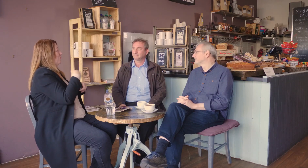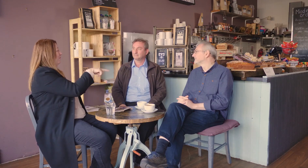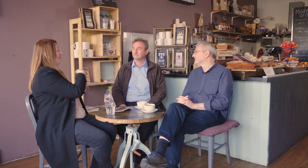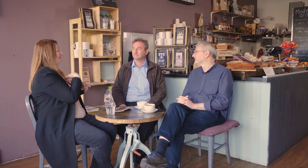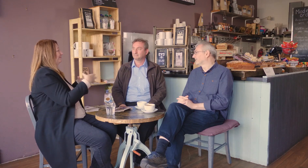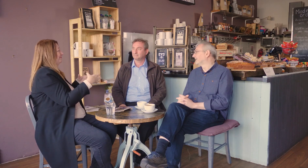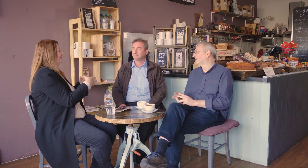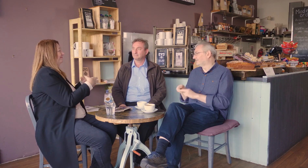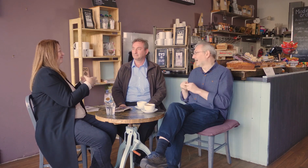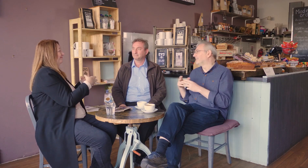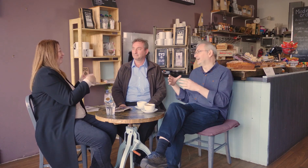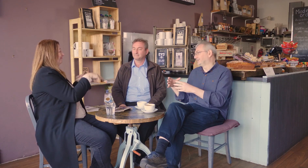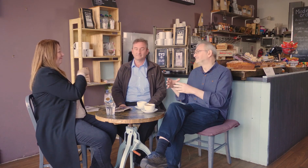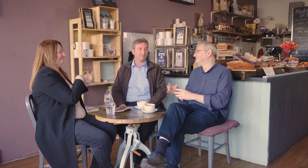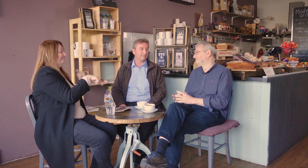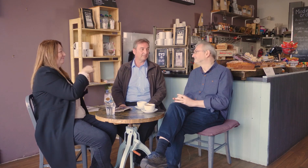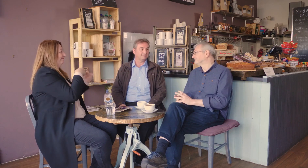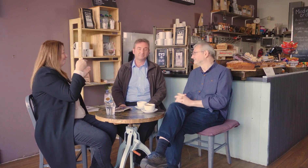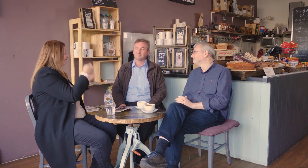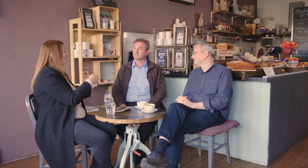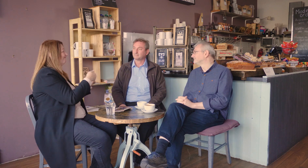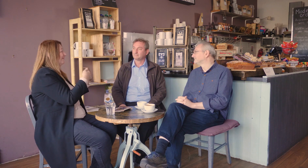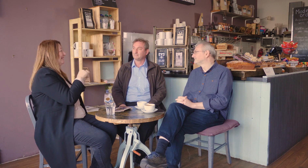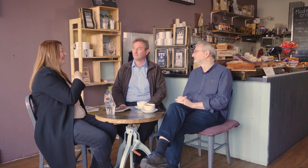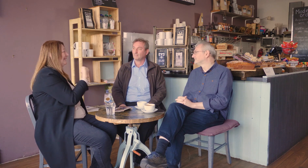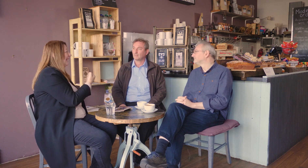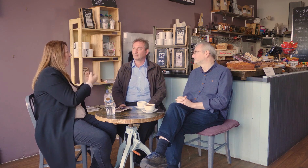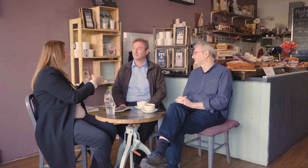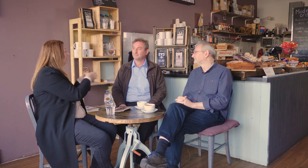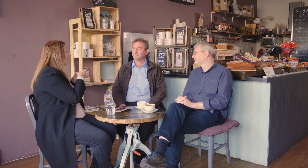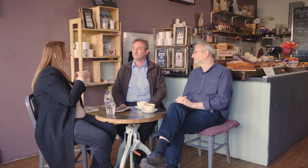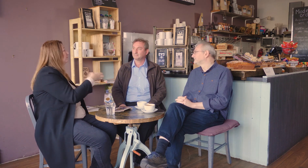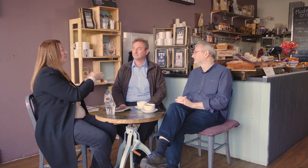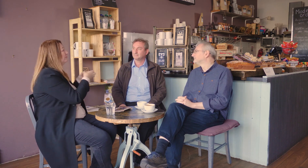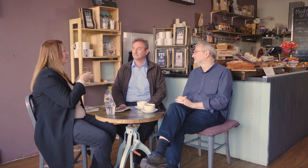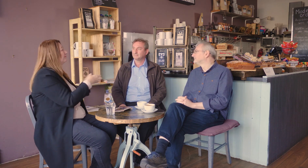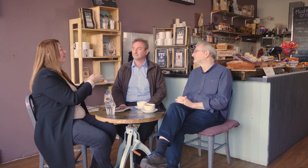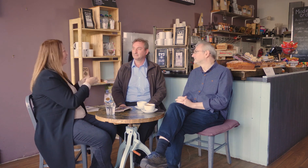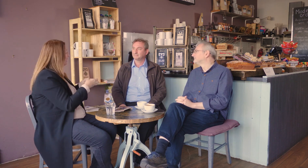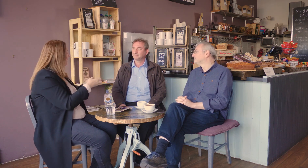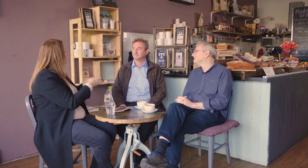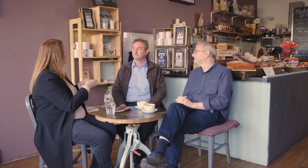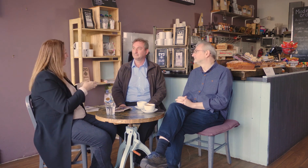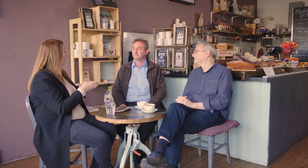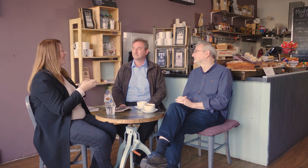We were like a team. - Yes, we were a team.